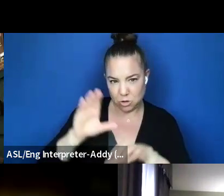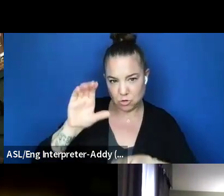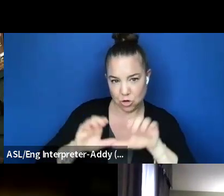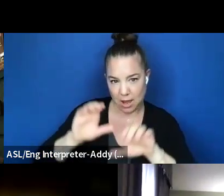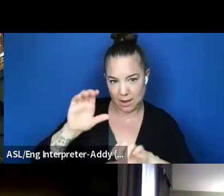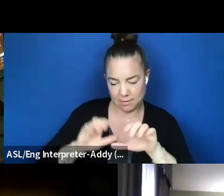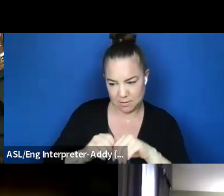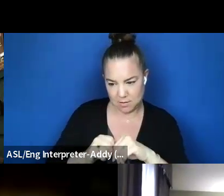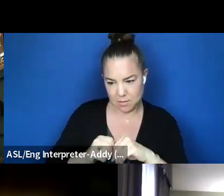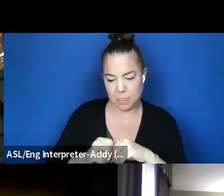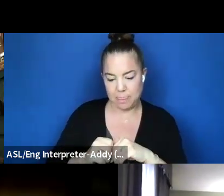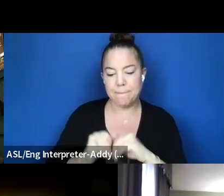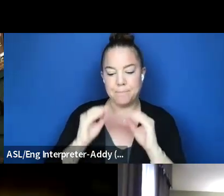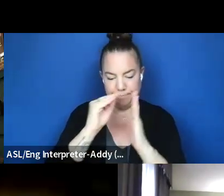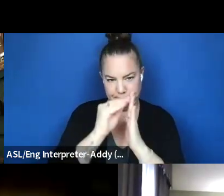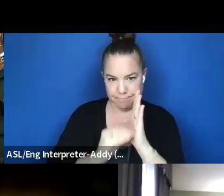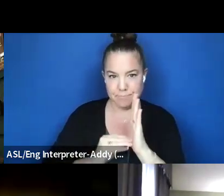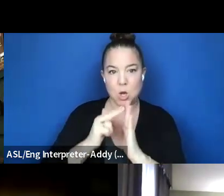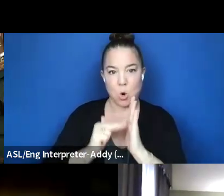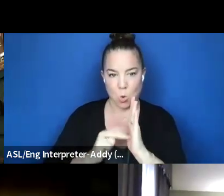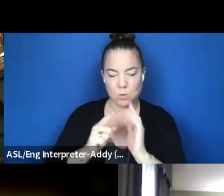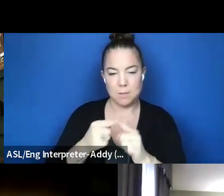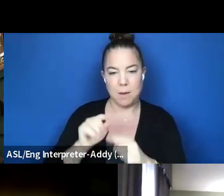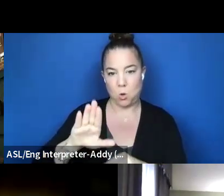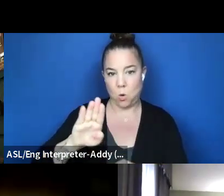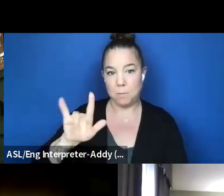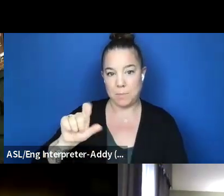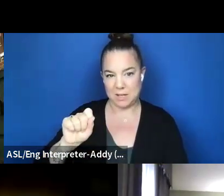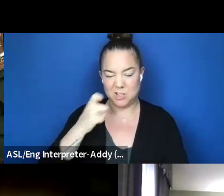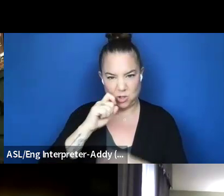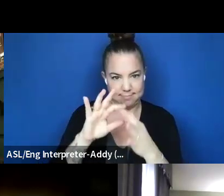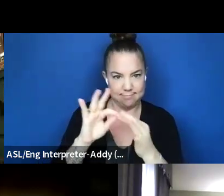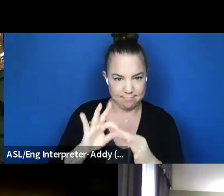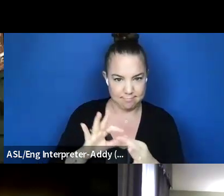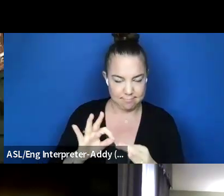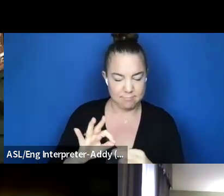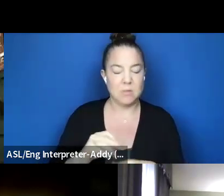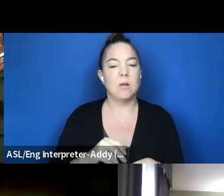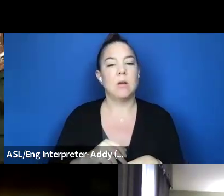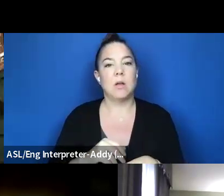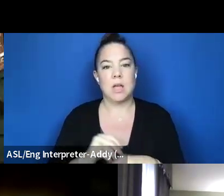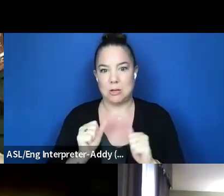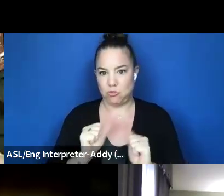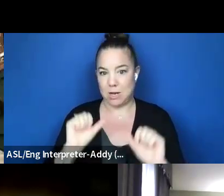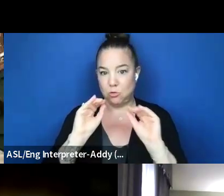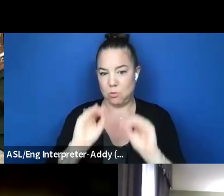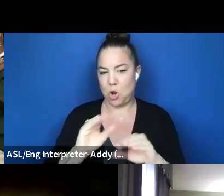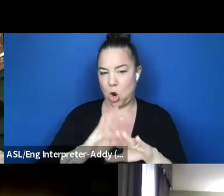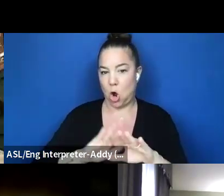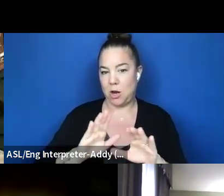Brooke Wilson (she/her): I did take notes on all of the bills that you referenced Adelaide, and Brooke Wilson (she/her): I tried to get them in the chat because Herschel had requested them.